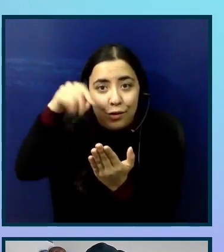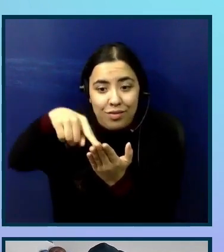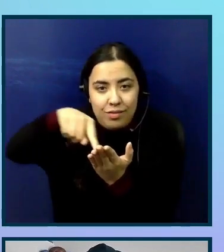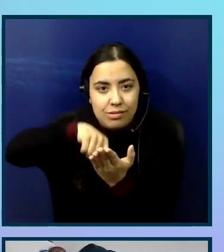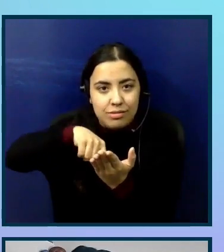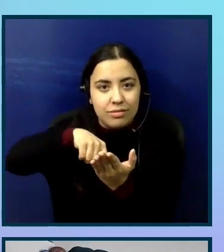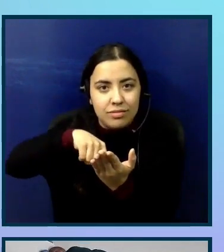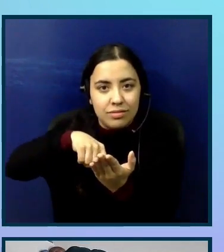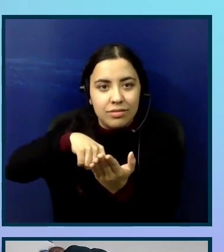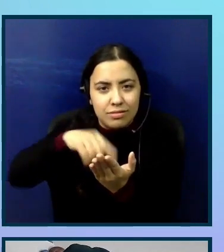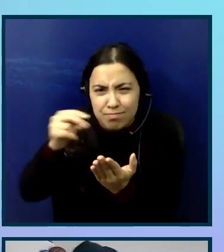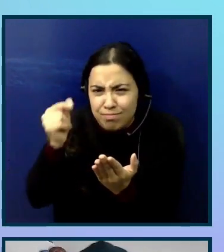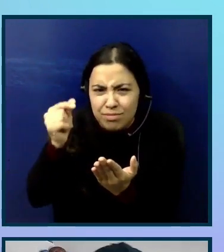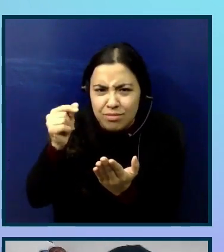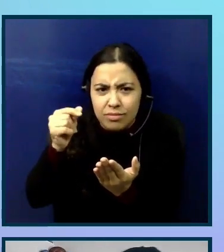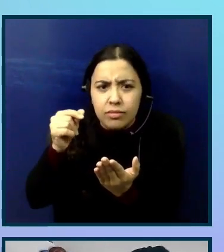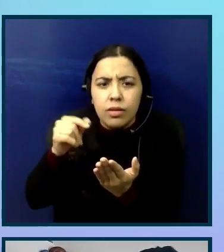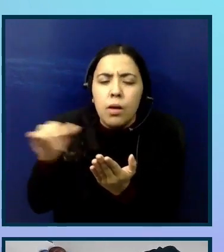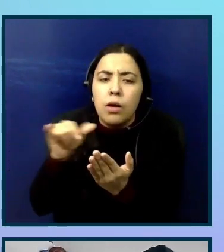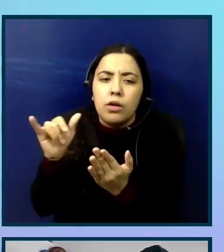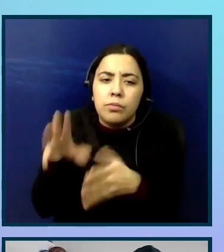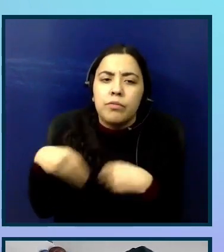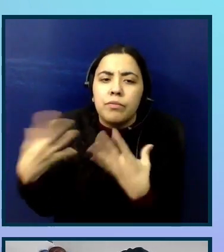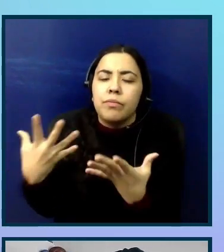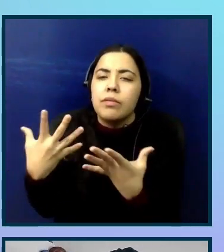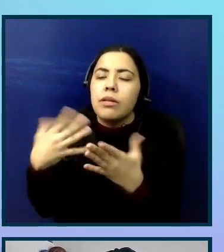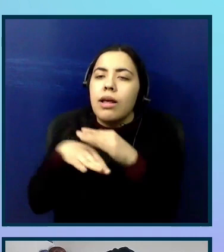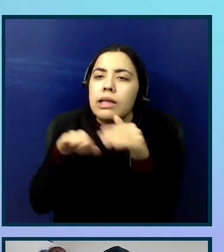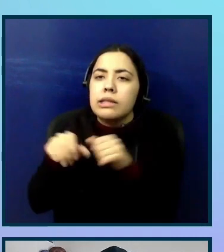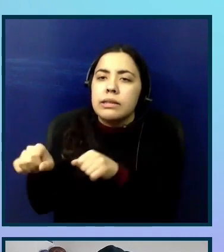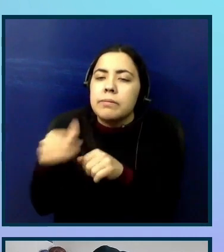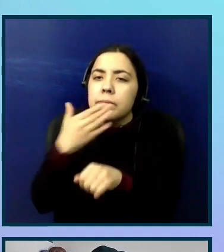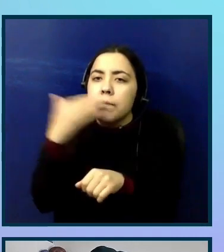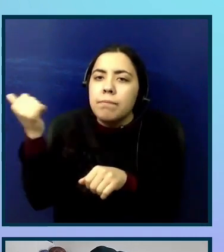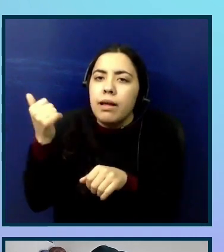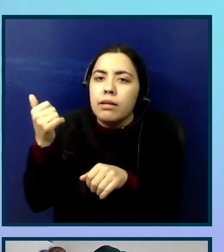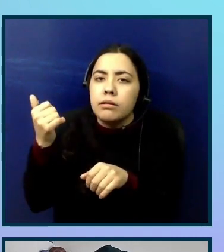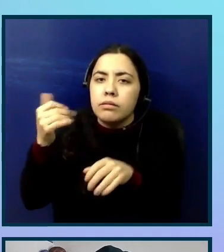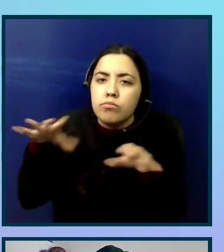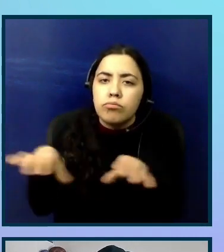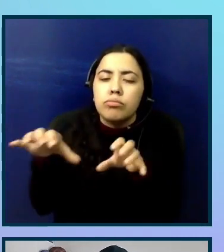It also helps enforce accessibility best practices, right? So in code reviews I can say, hey, I expect there